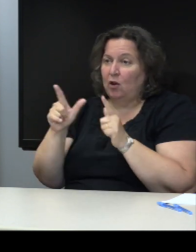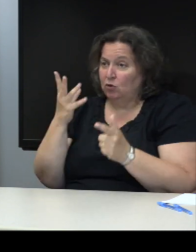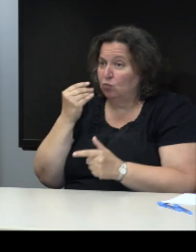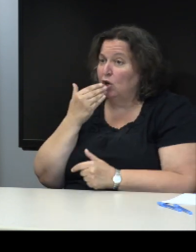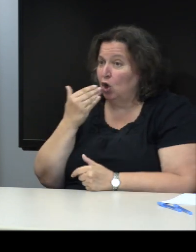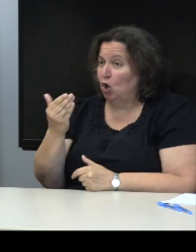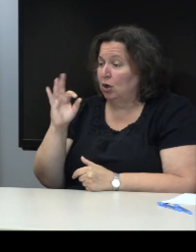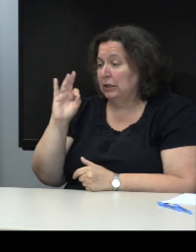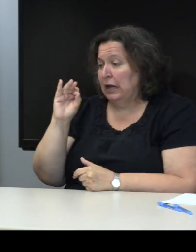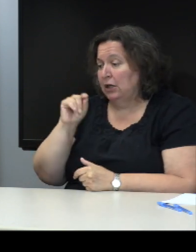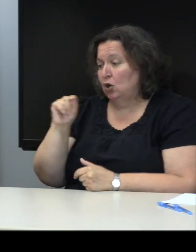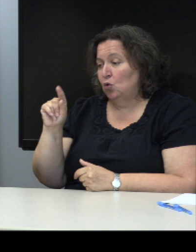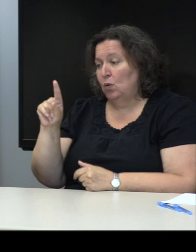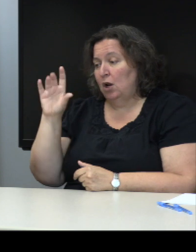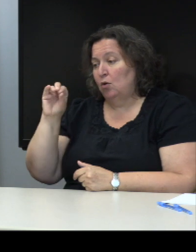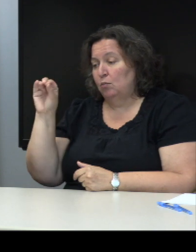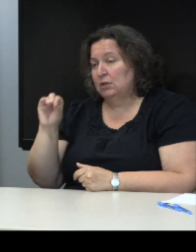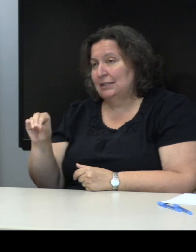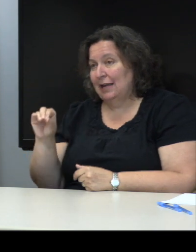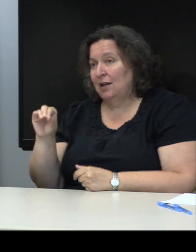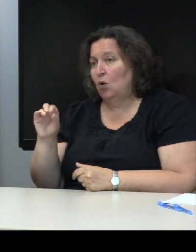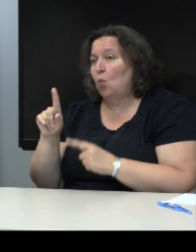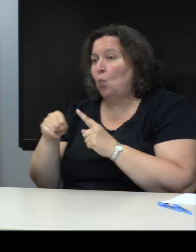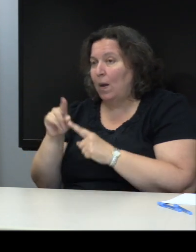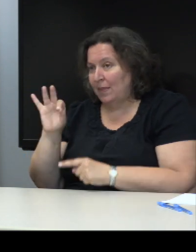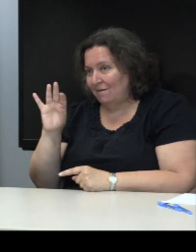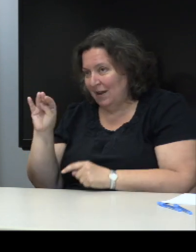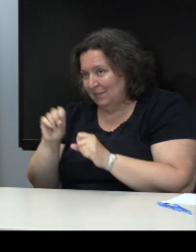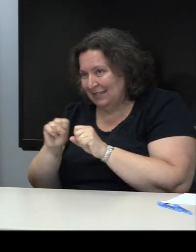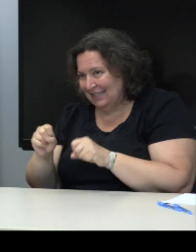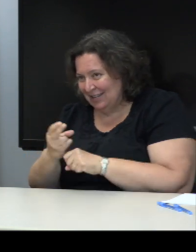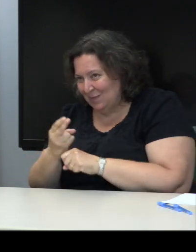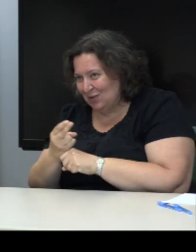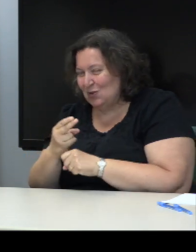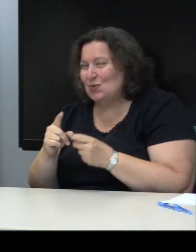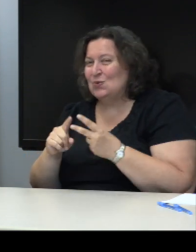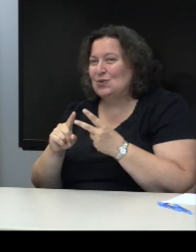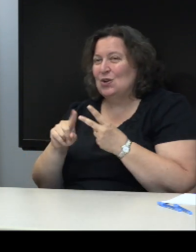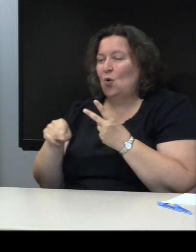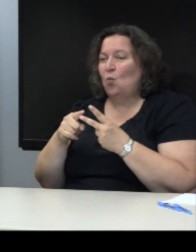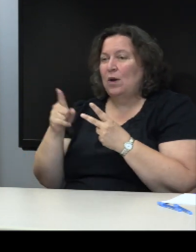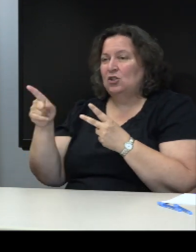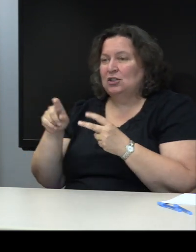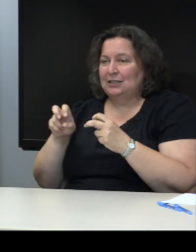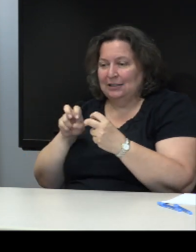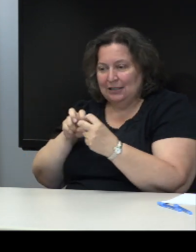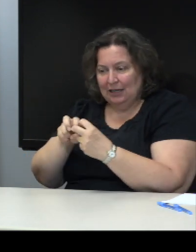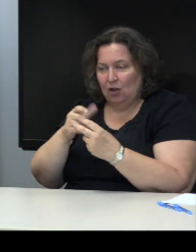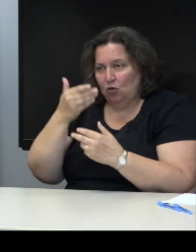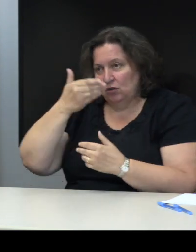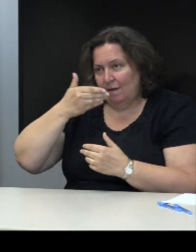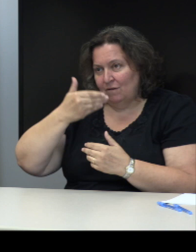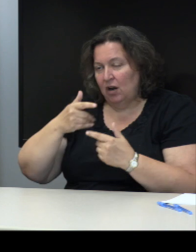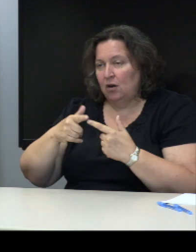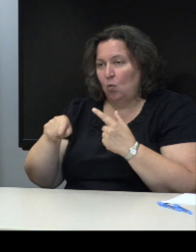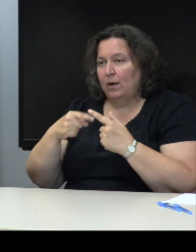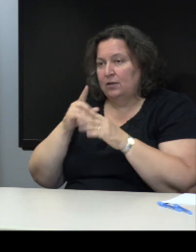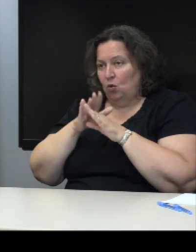90-100% when her FM system is used and she is seated close to the front and she is in a quiet setting.